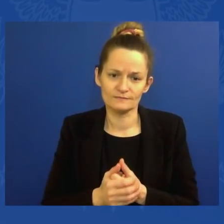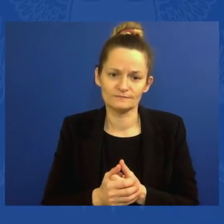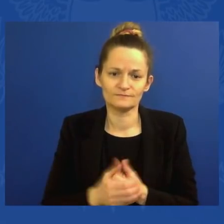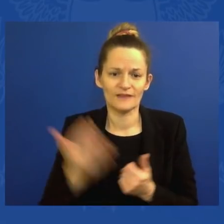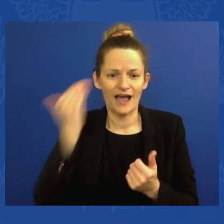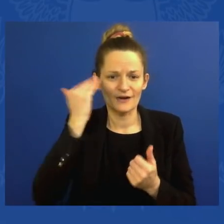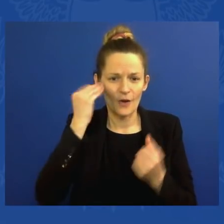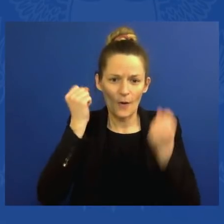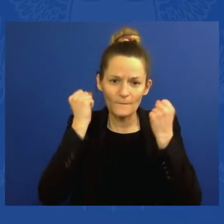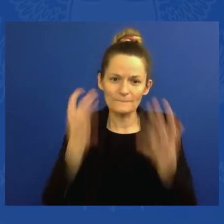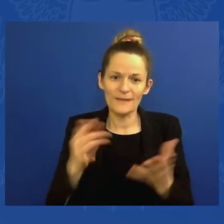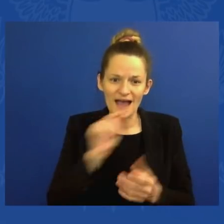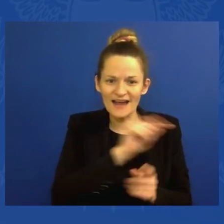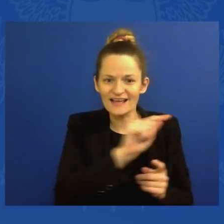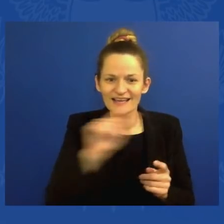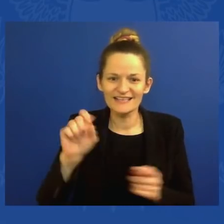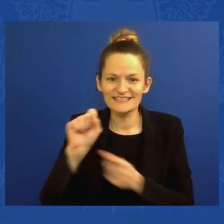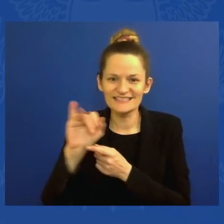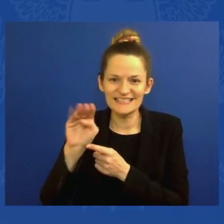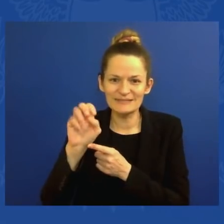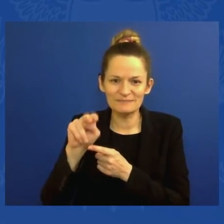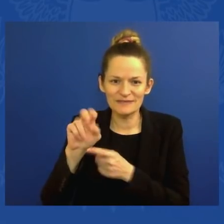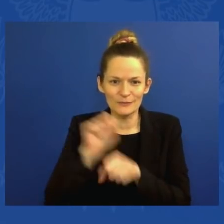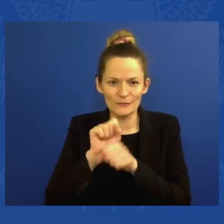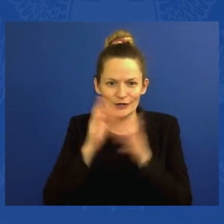And you thank you all in California and in Texas.